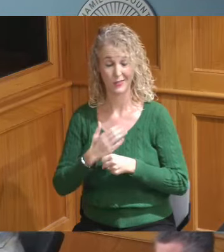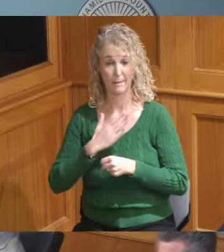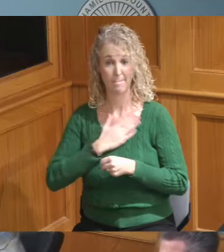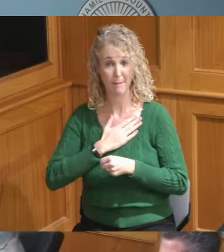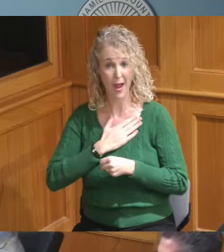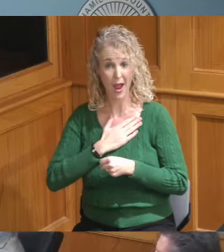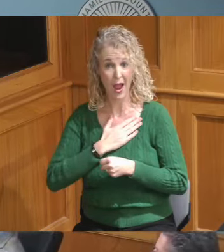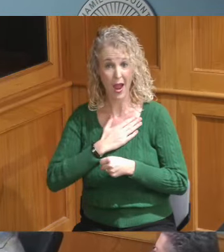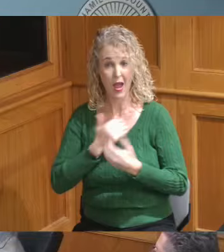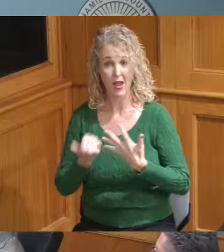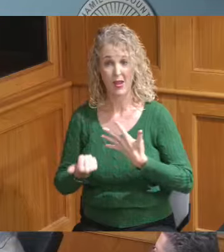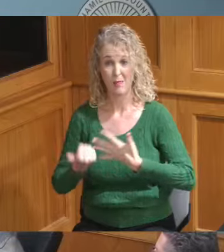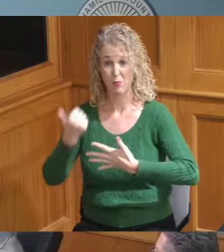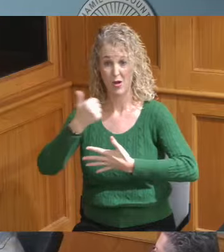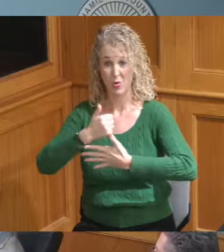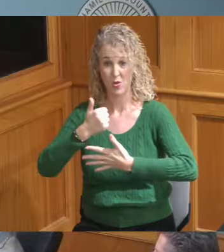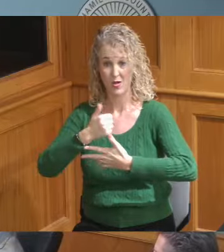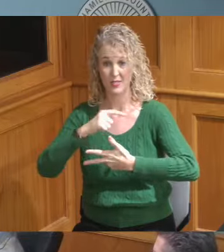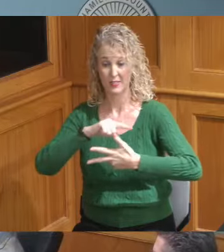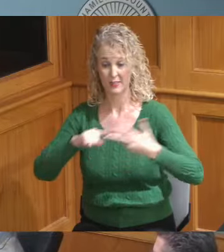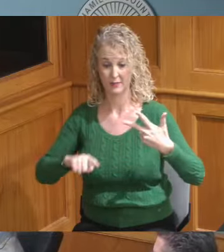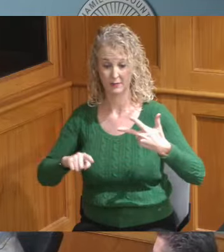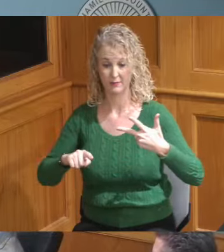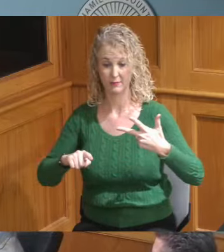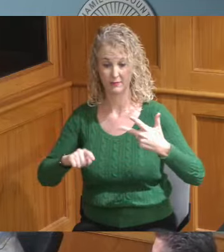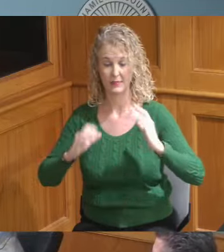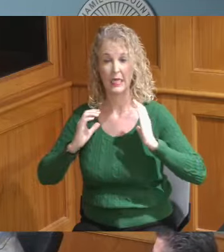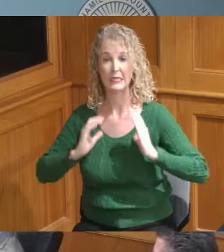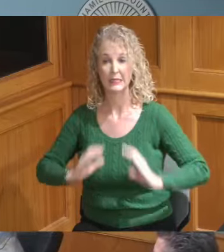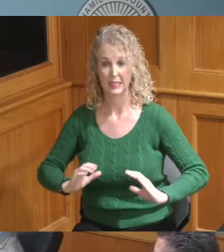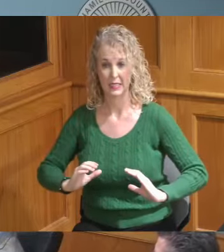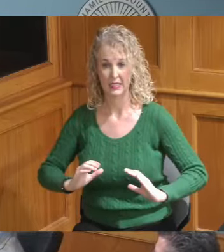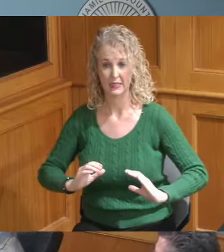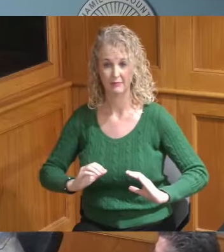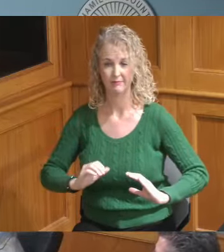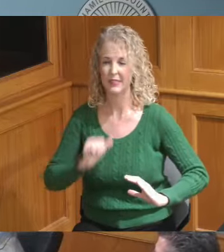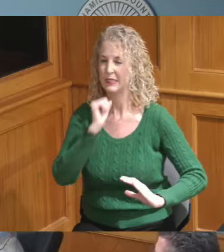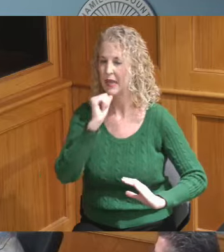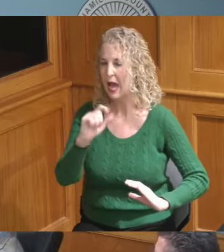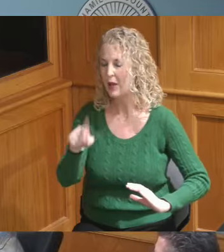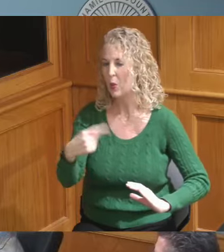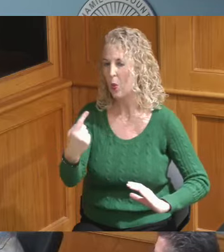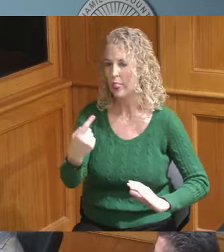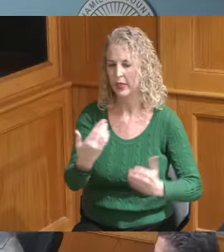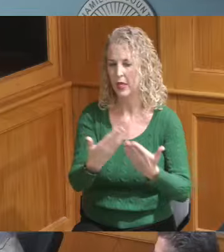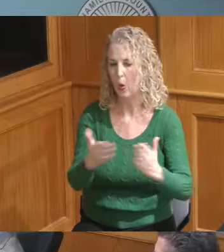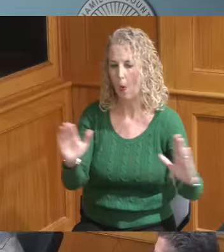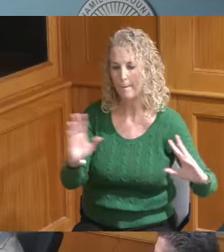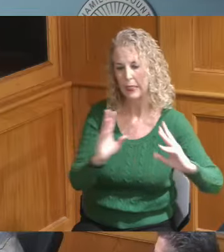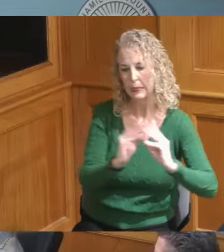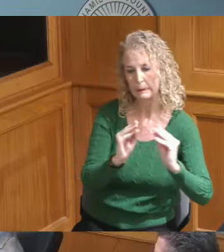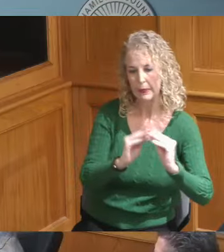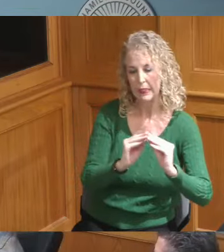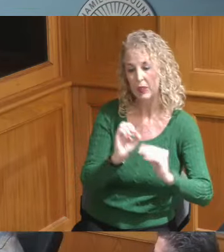things. from what I heard from citizens, not at the town hall meeting, not just in this room,